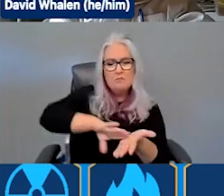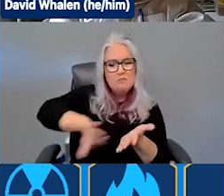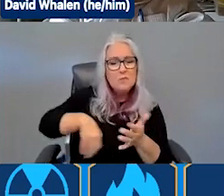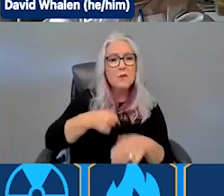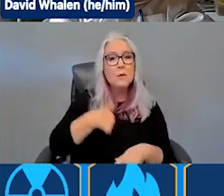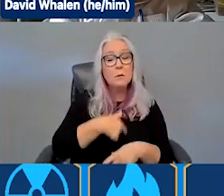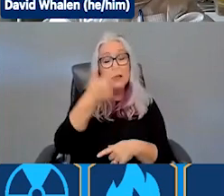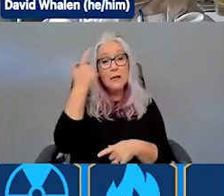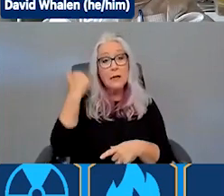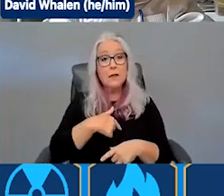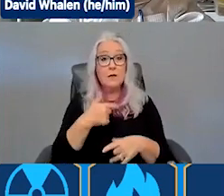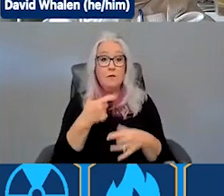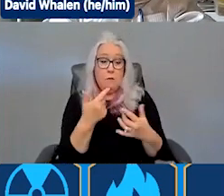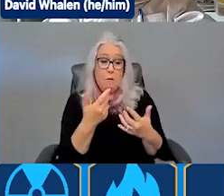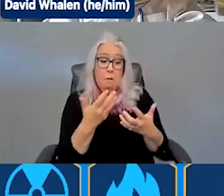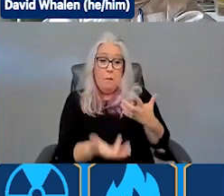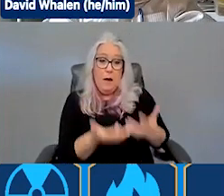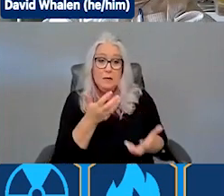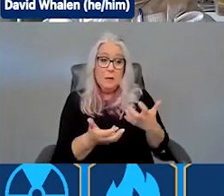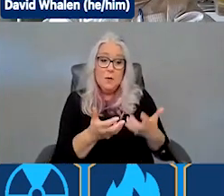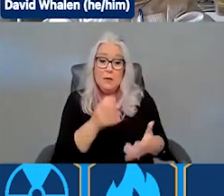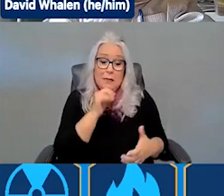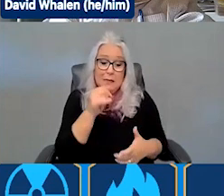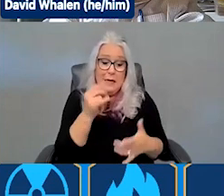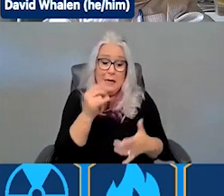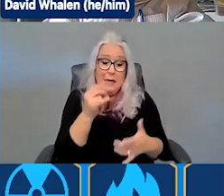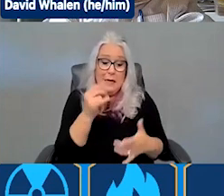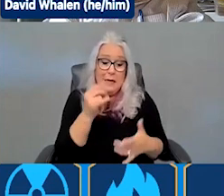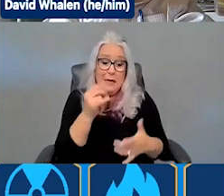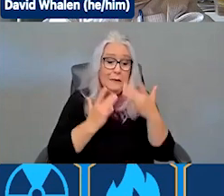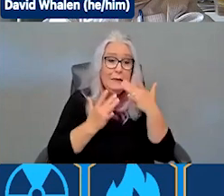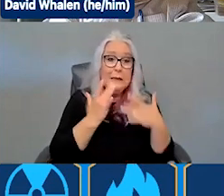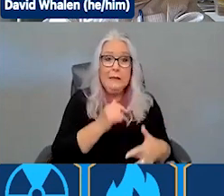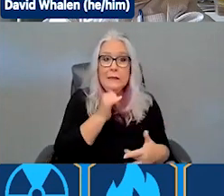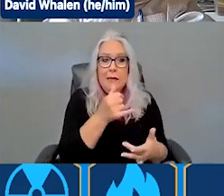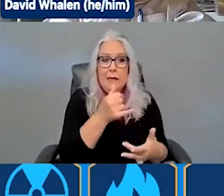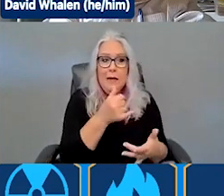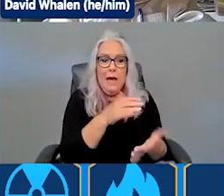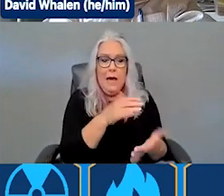potential scarcity that are not